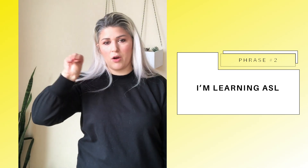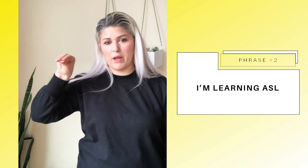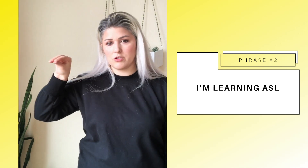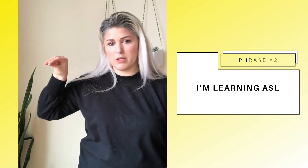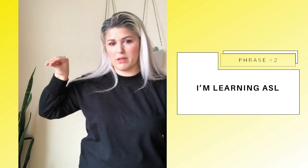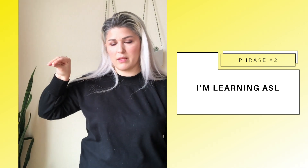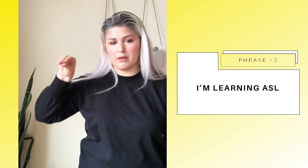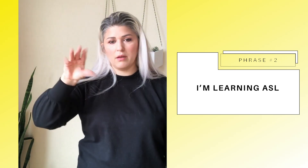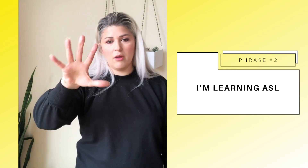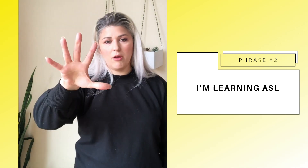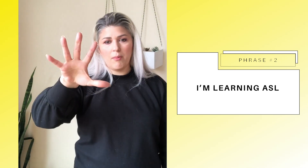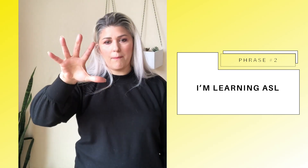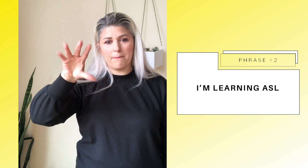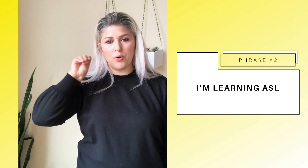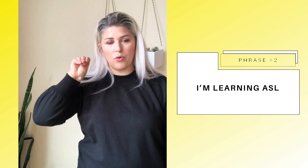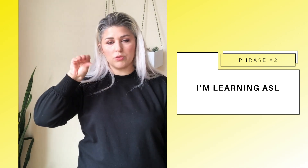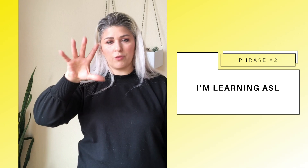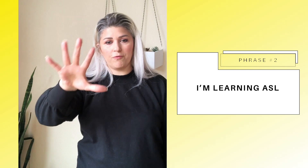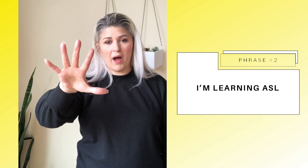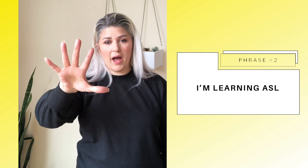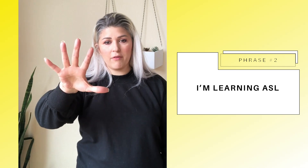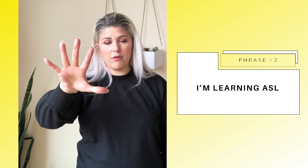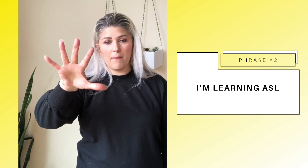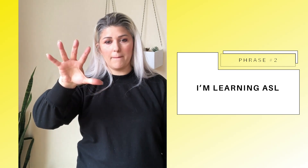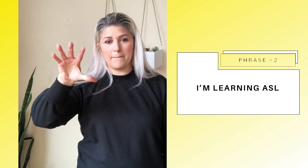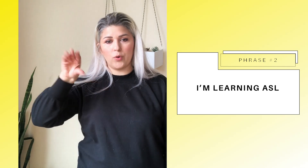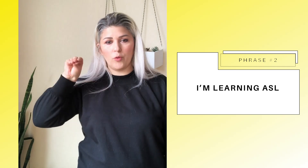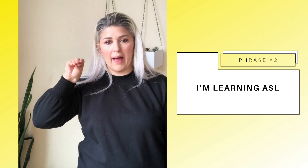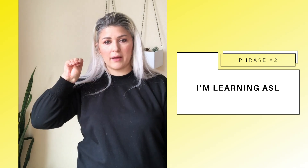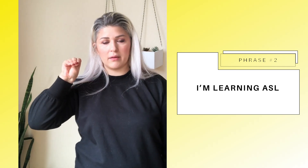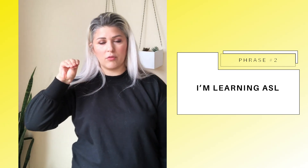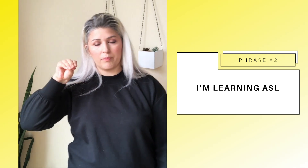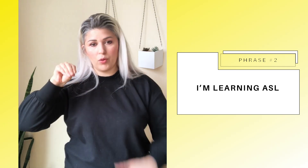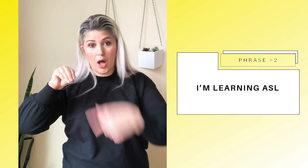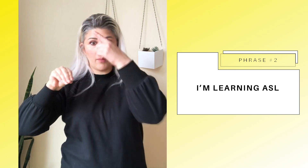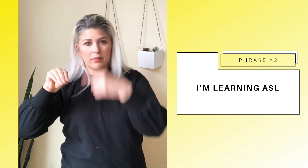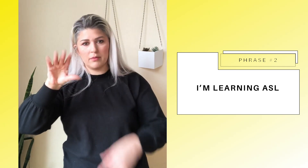Oh handshake like that pull. So five pull back or pull up,